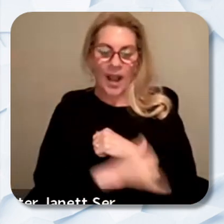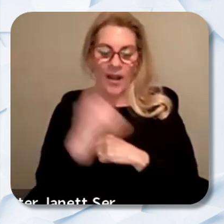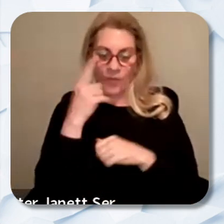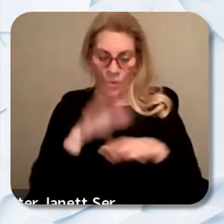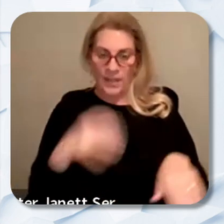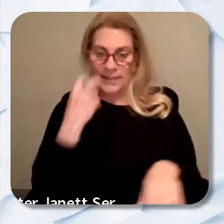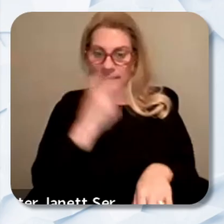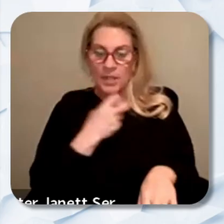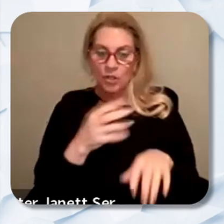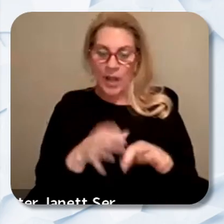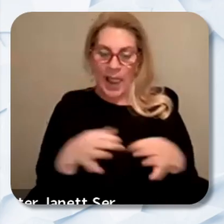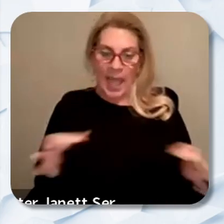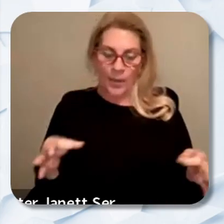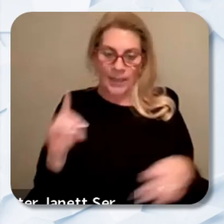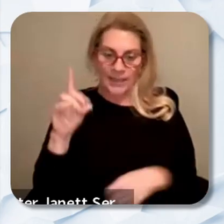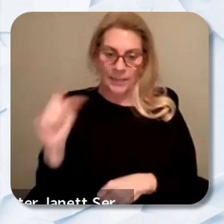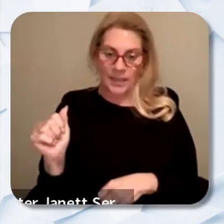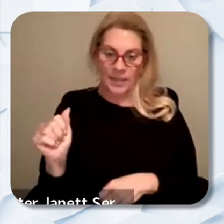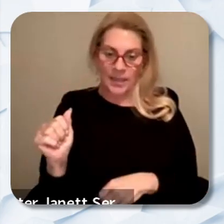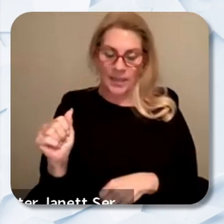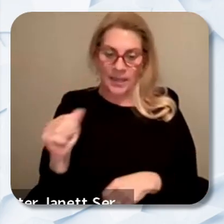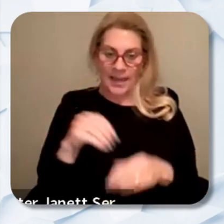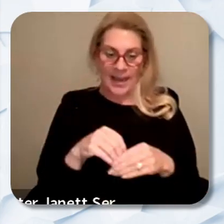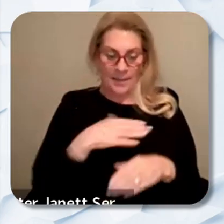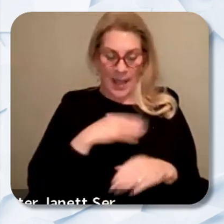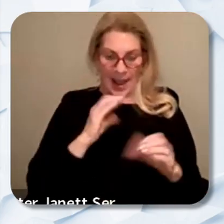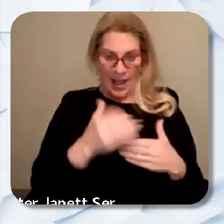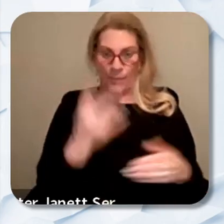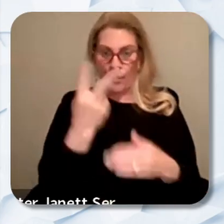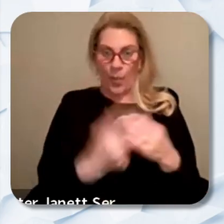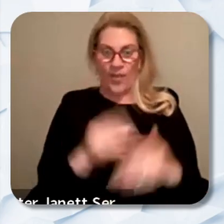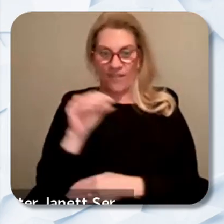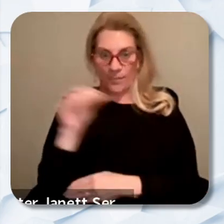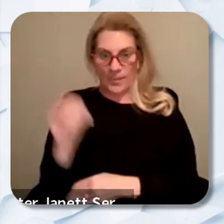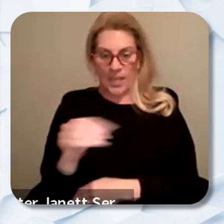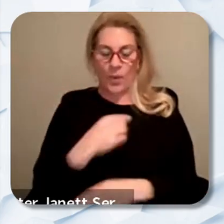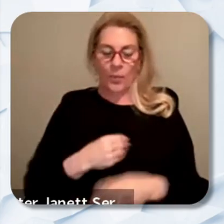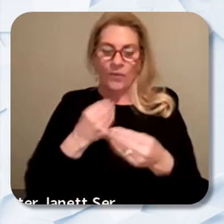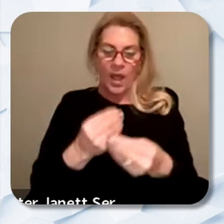and language disability I'm about at 50% in both my classrooms right now ae provide the parents